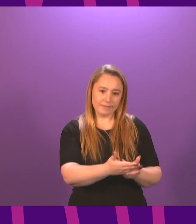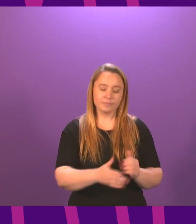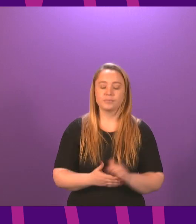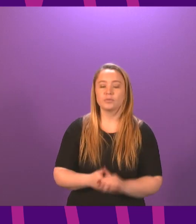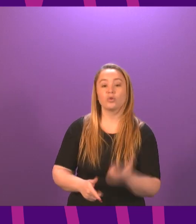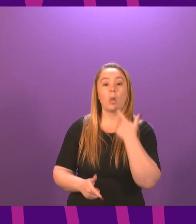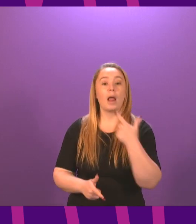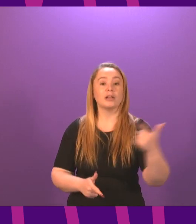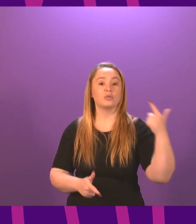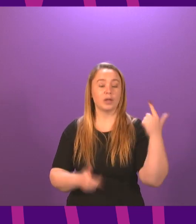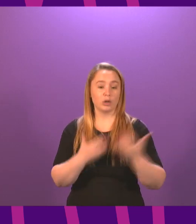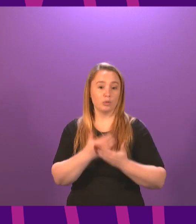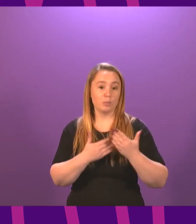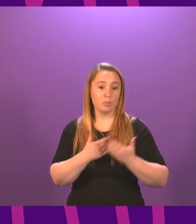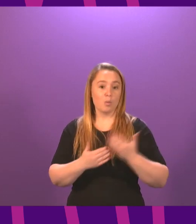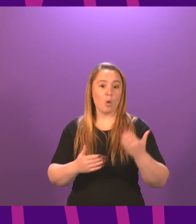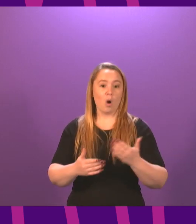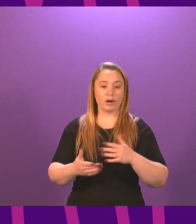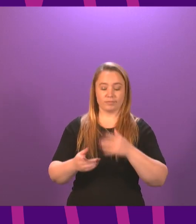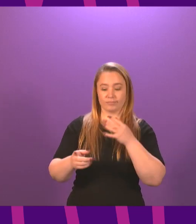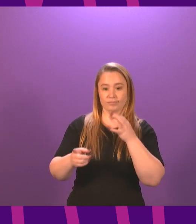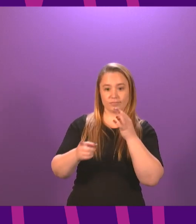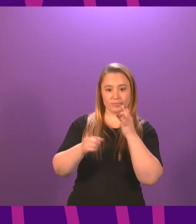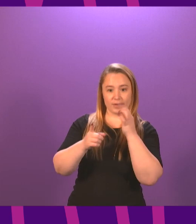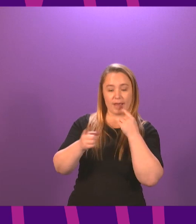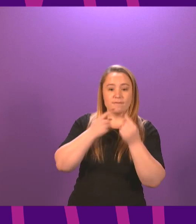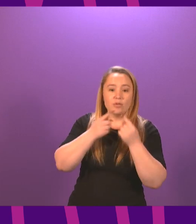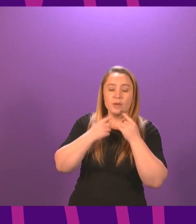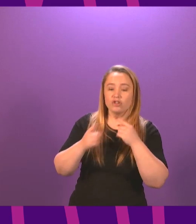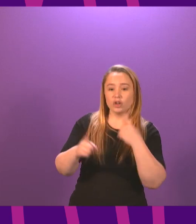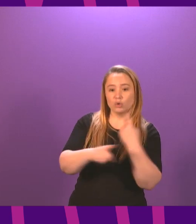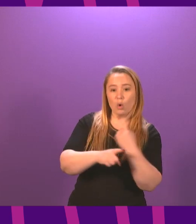that the health secretary set out last week to extend testing to designated visitors of